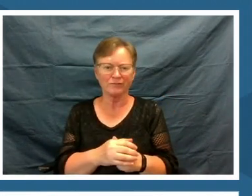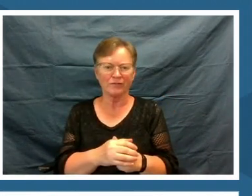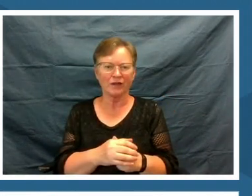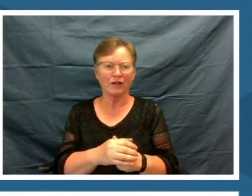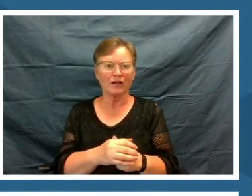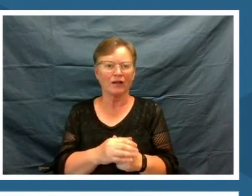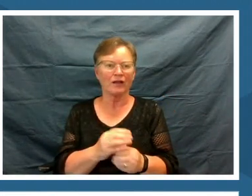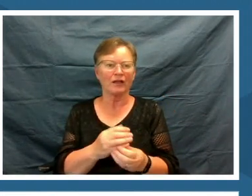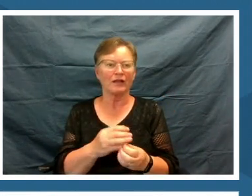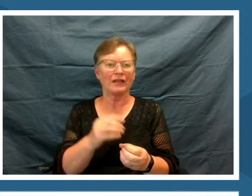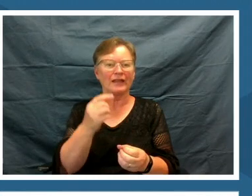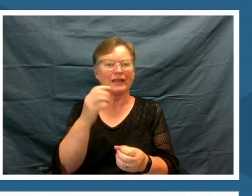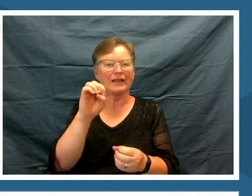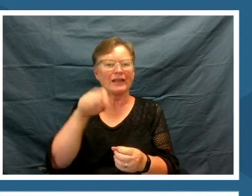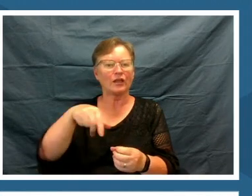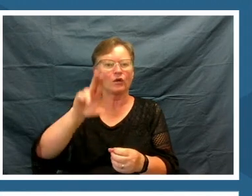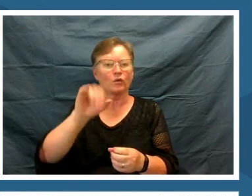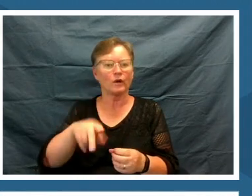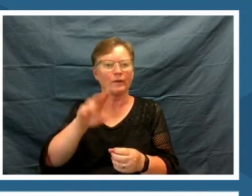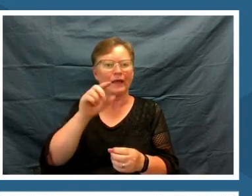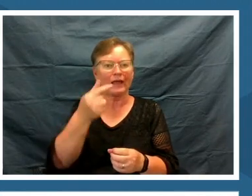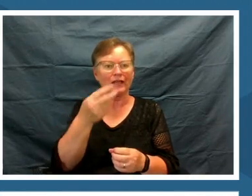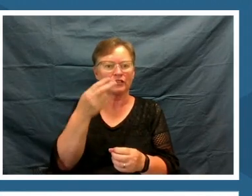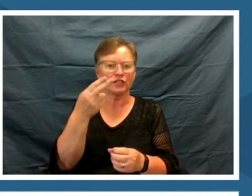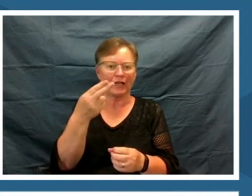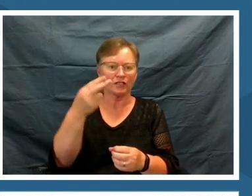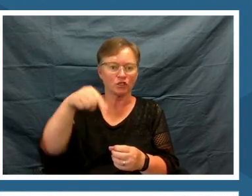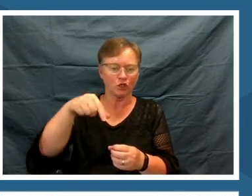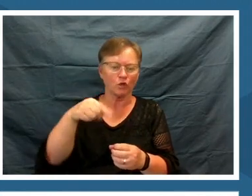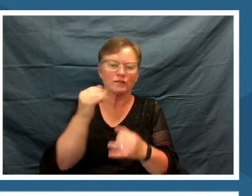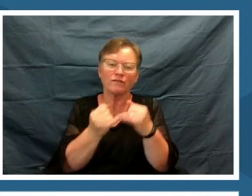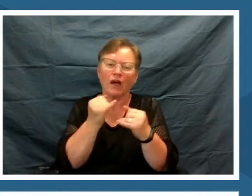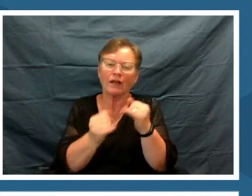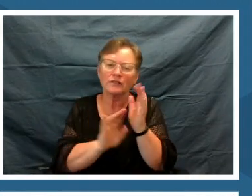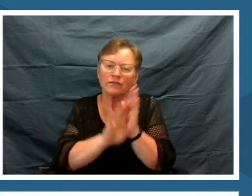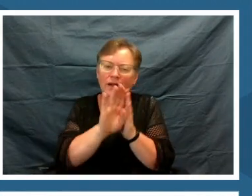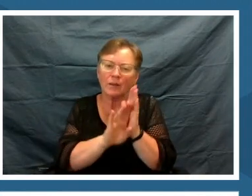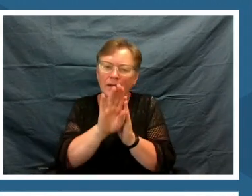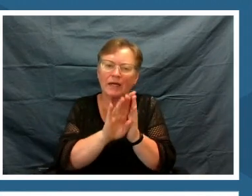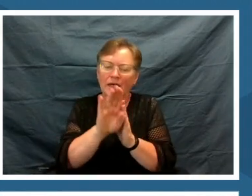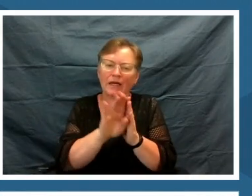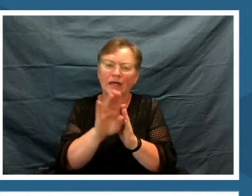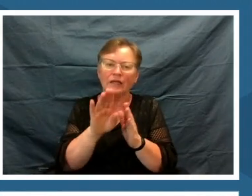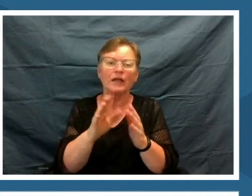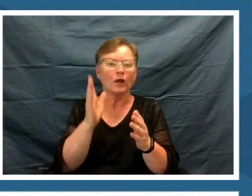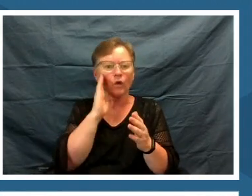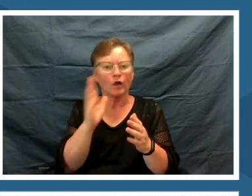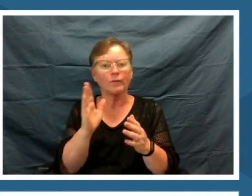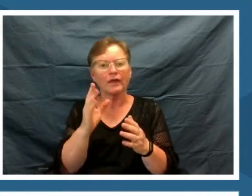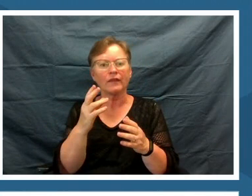stages of development and will soon be your invention education headquarters